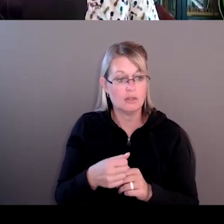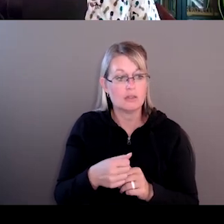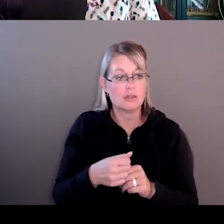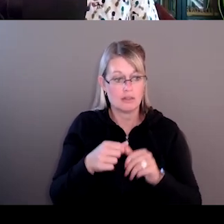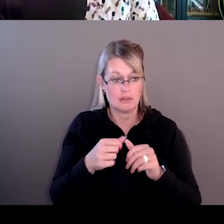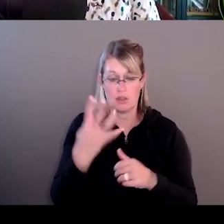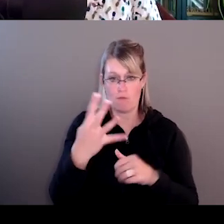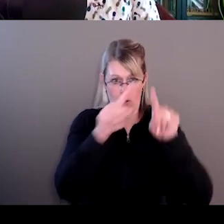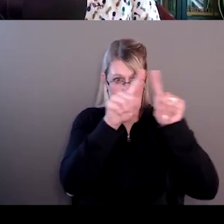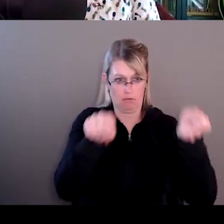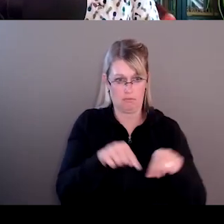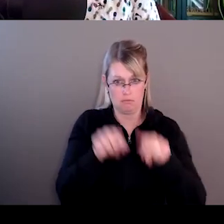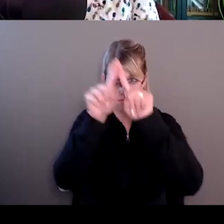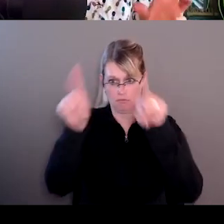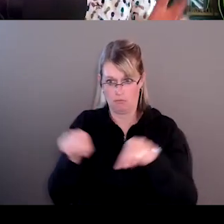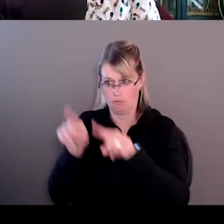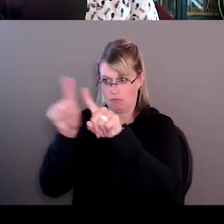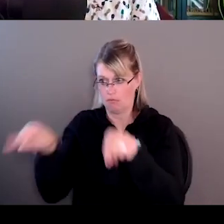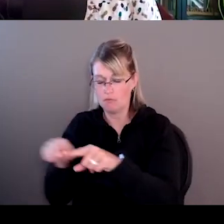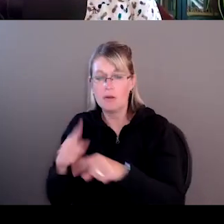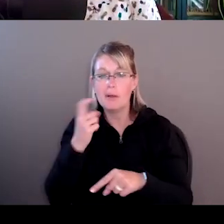One of those shelves sits significantly higher than the others,